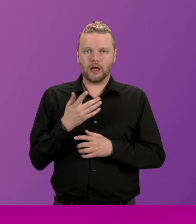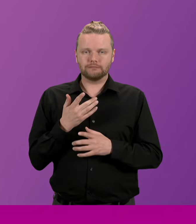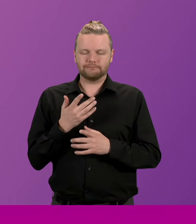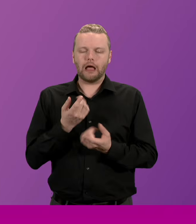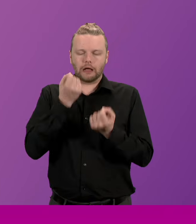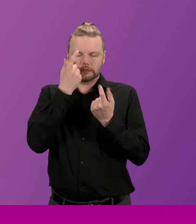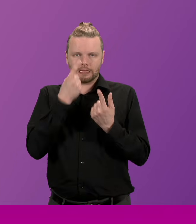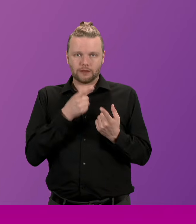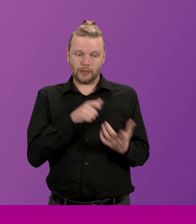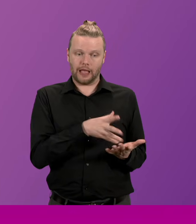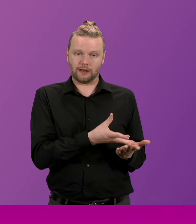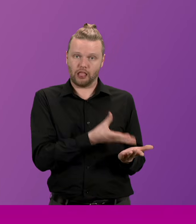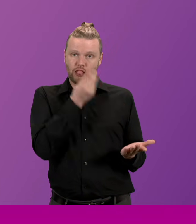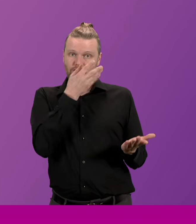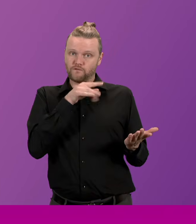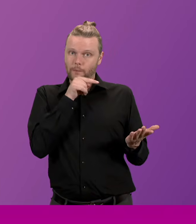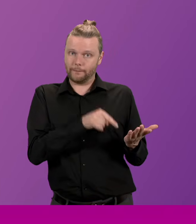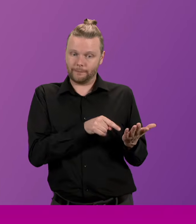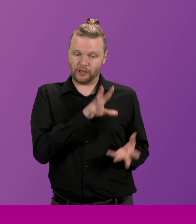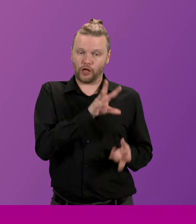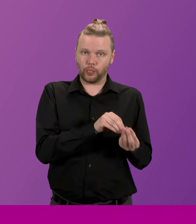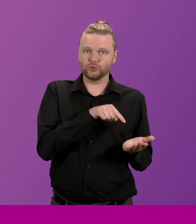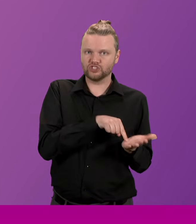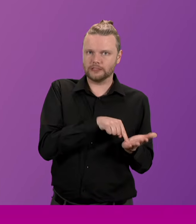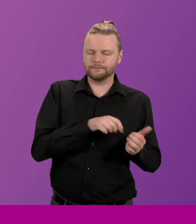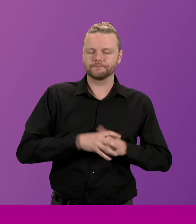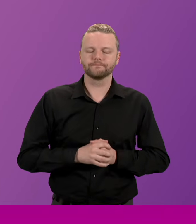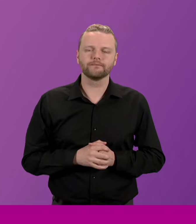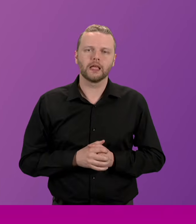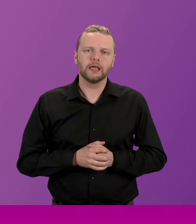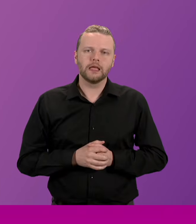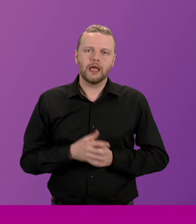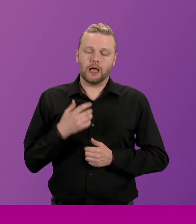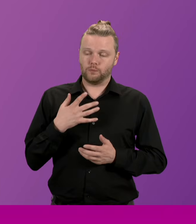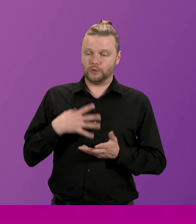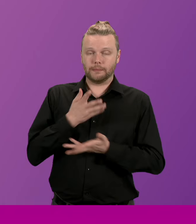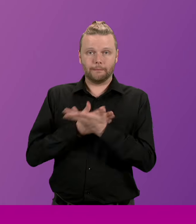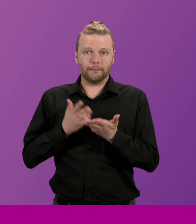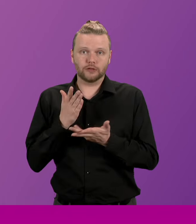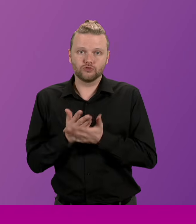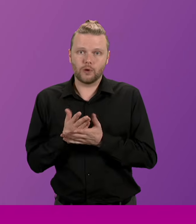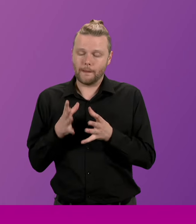are lessons to be drawn from its conclusions. Ensuring the maximum participation of young